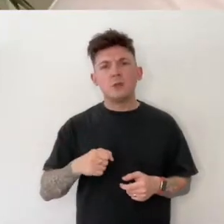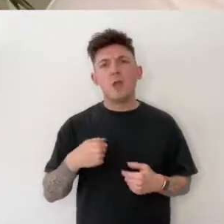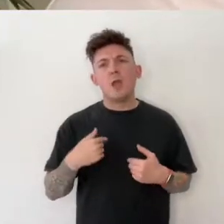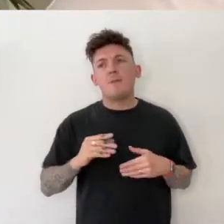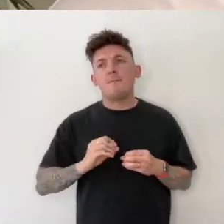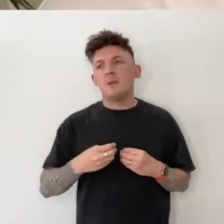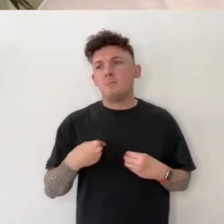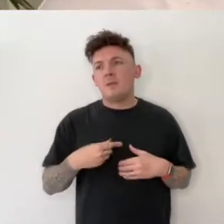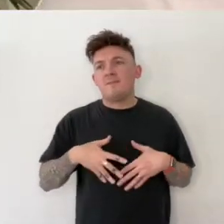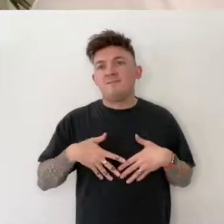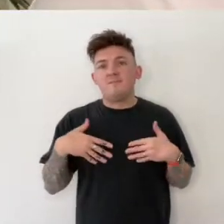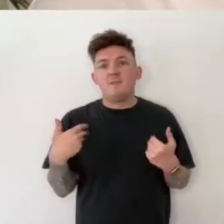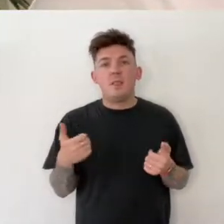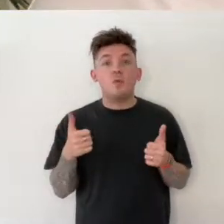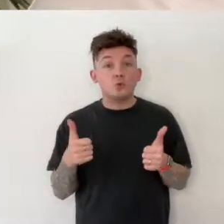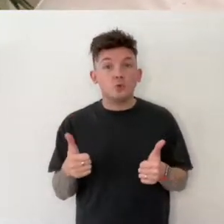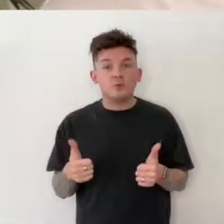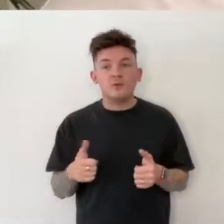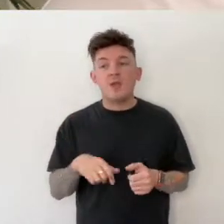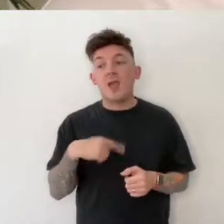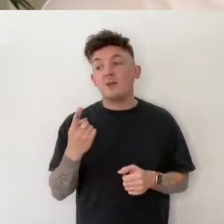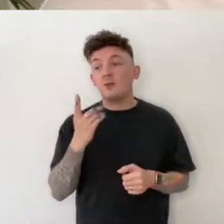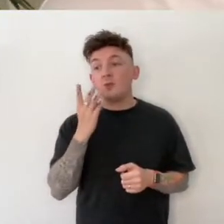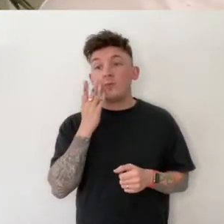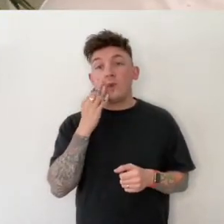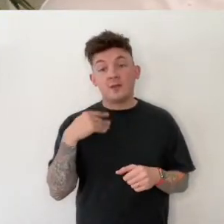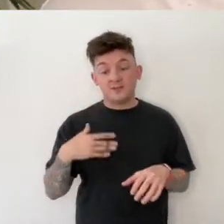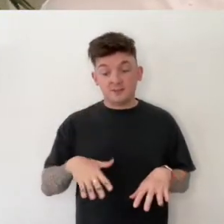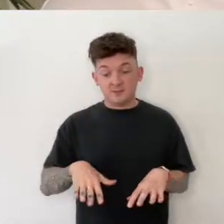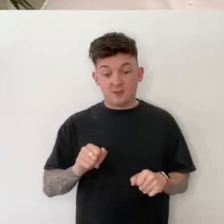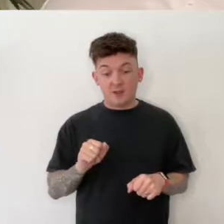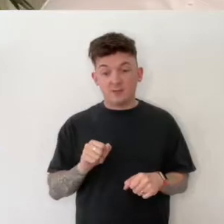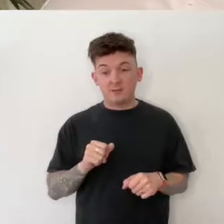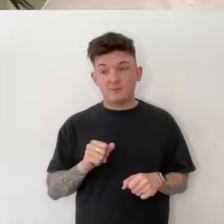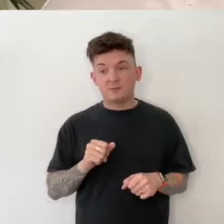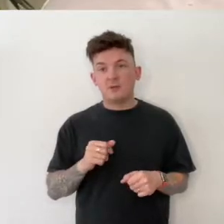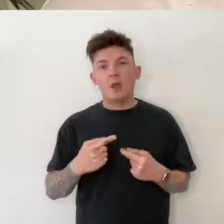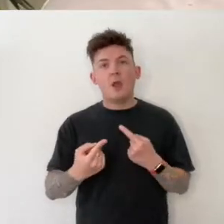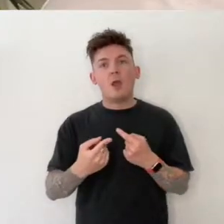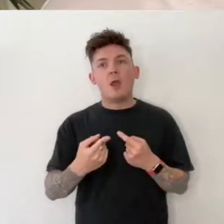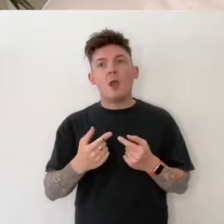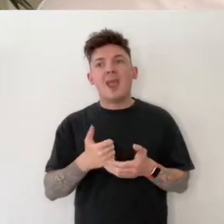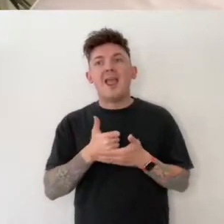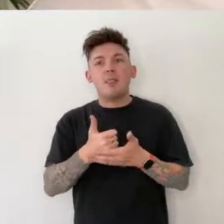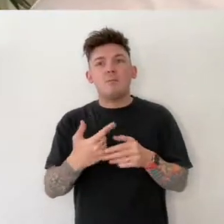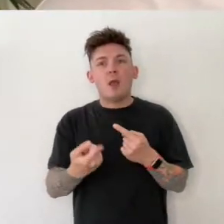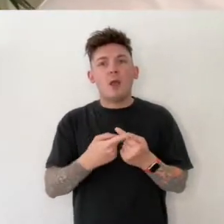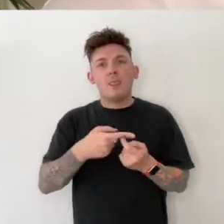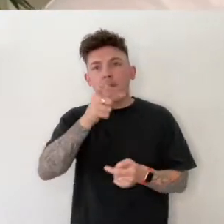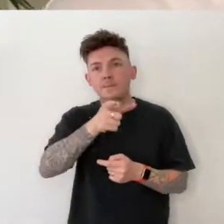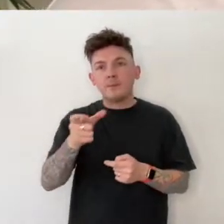good but also in the early days particularly it helped other people understand where i